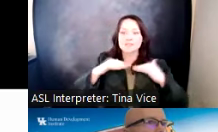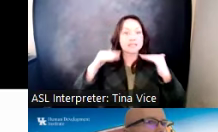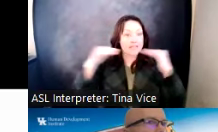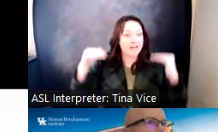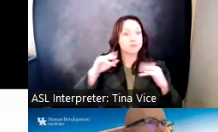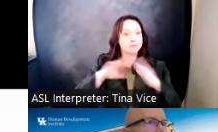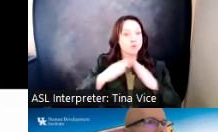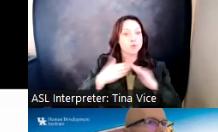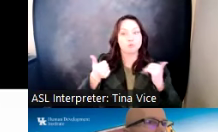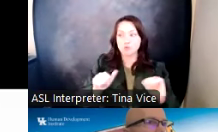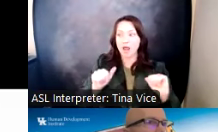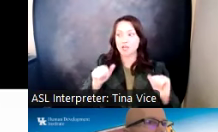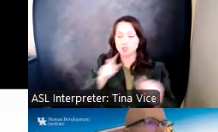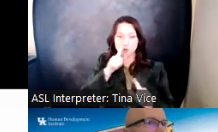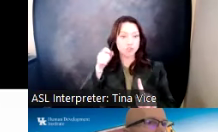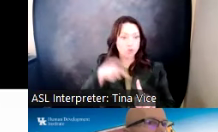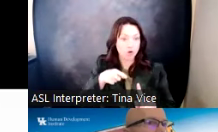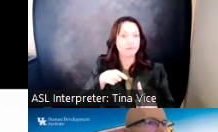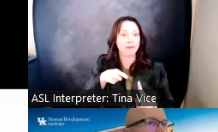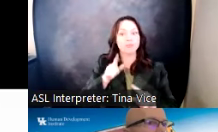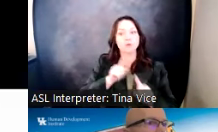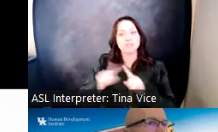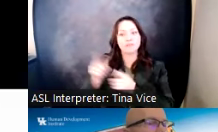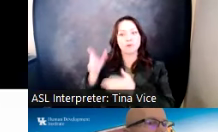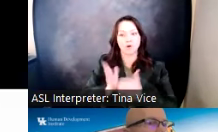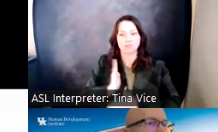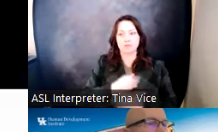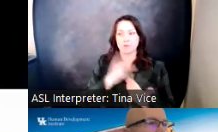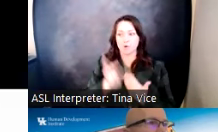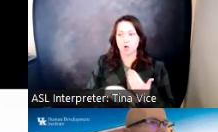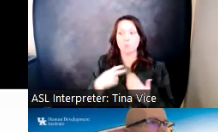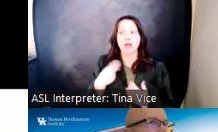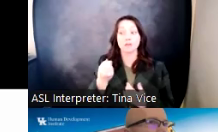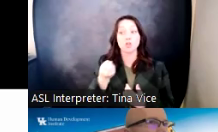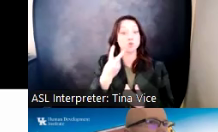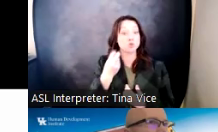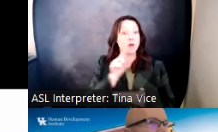target through different aspects of our programs. And so we had a 12-week program. So again, we had one that was